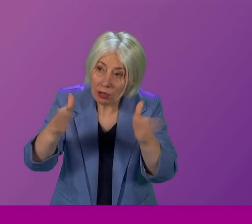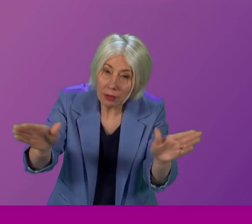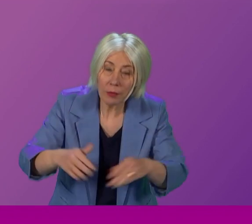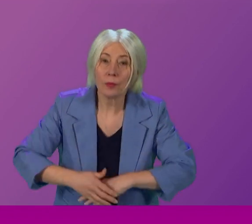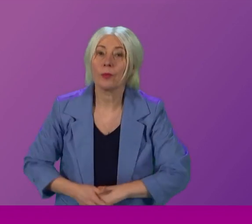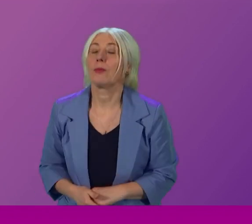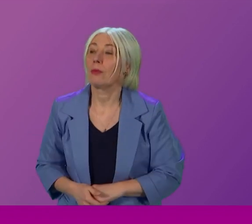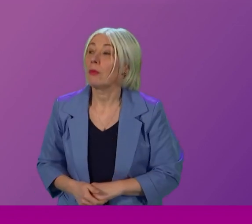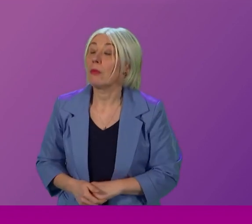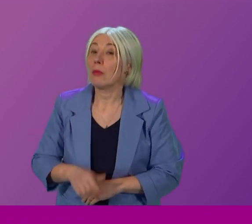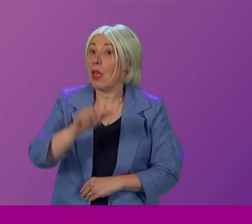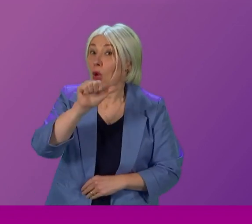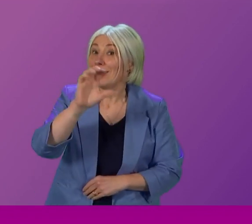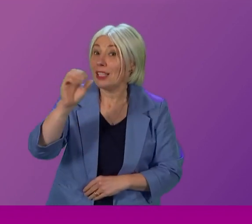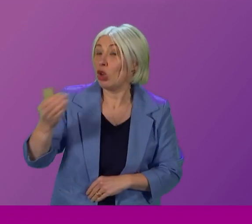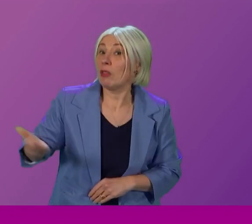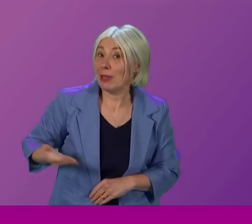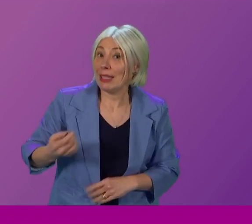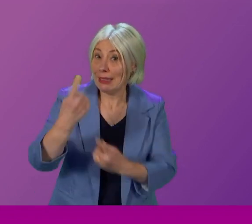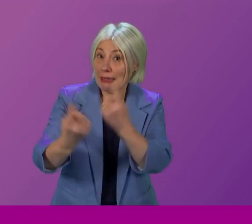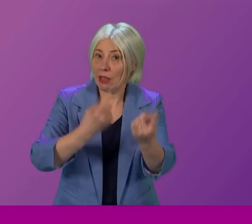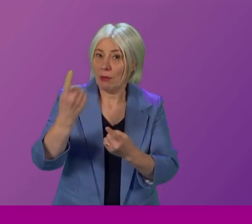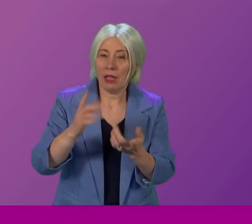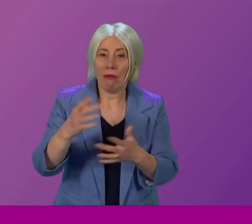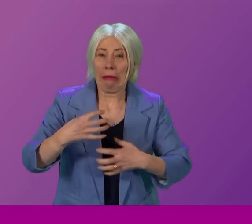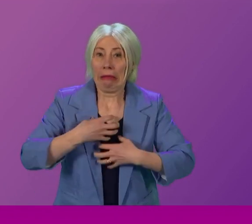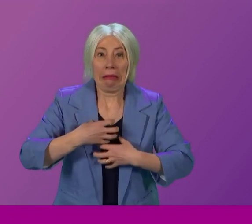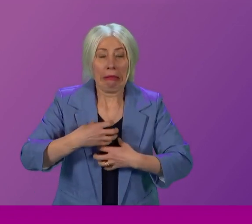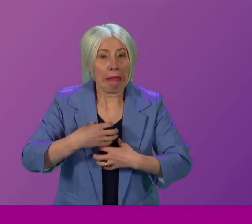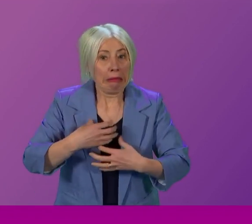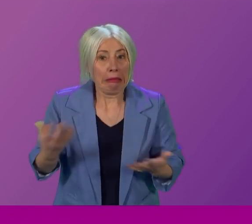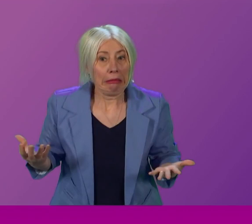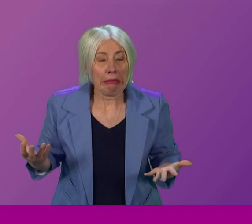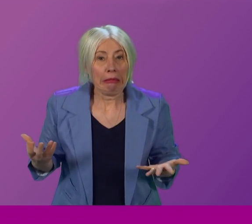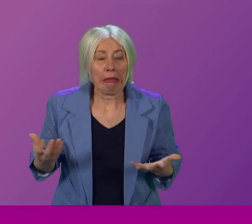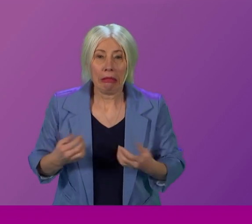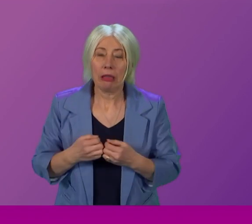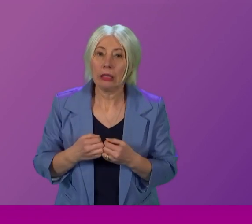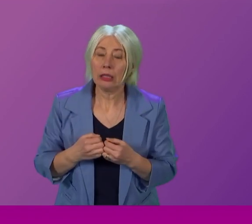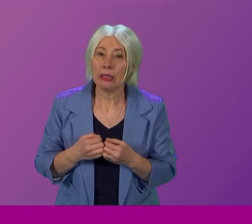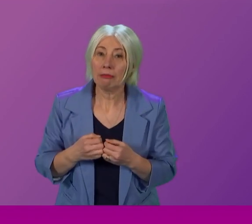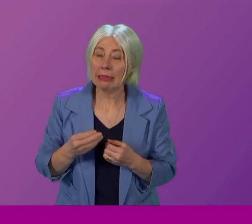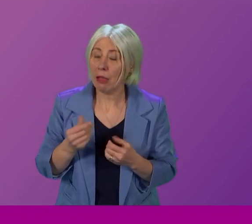Many of the 600 businesses that I referred to are in a state of fear and even despair.